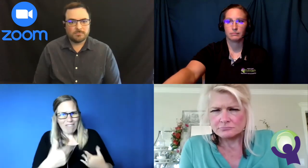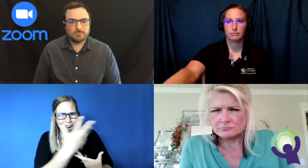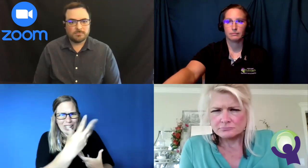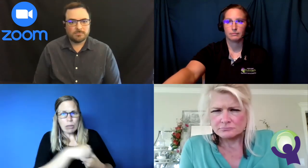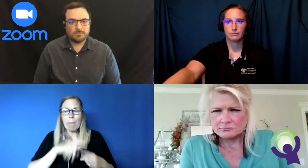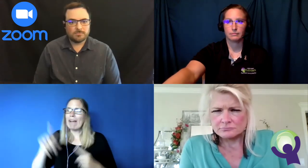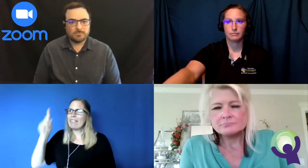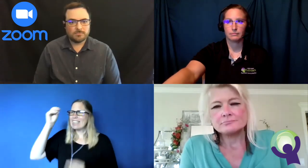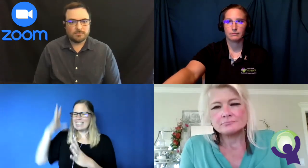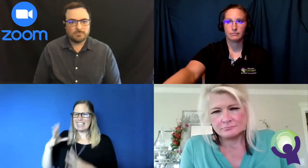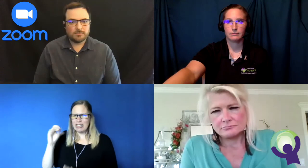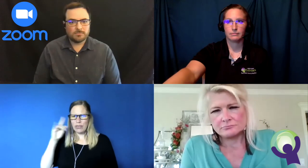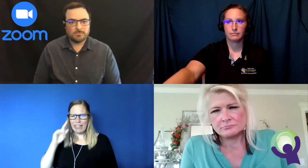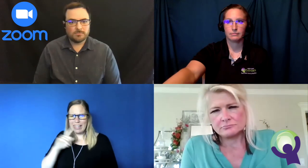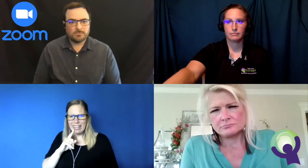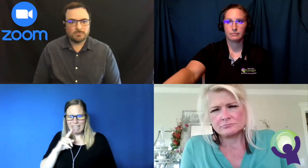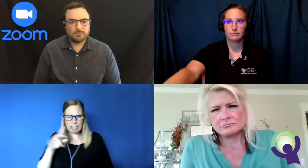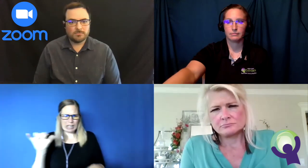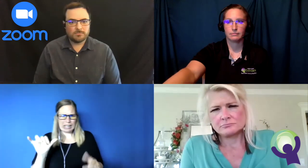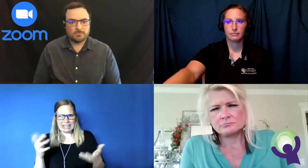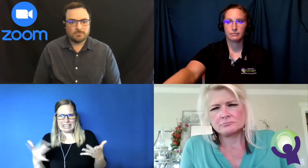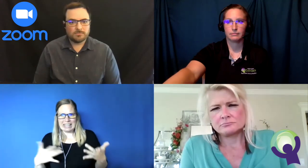sort of like, feeling like they have to educate the